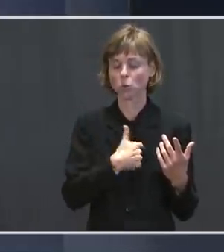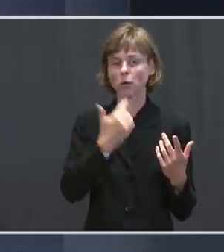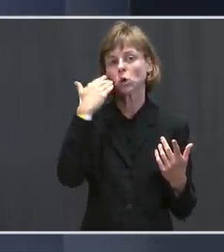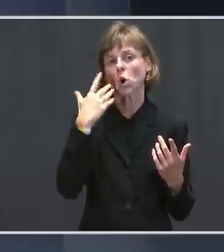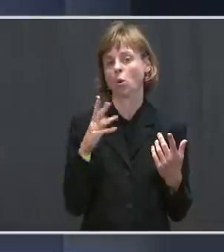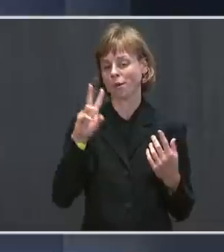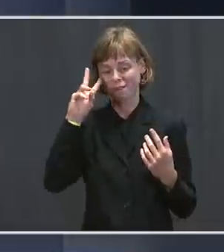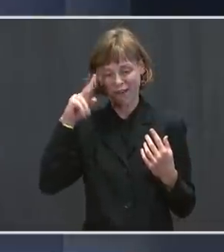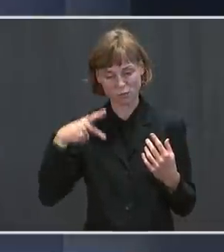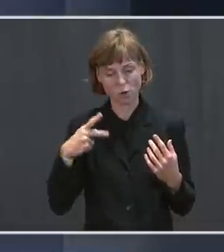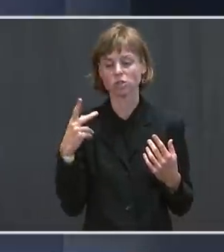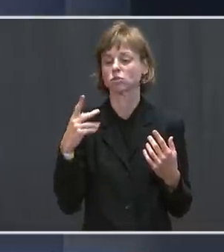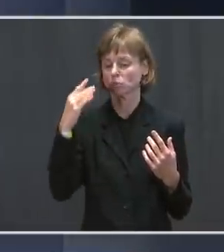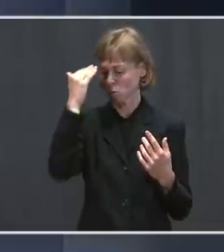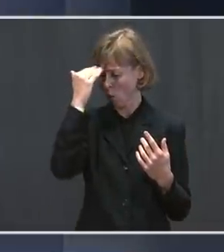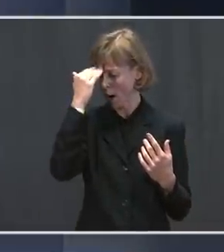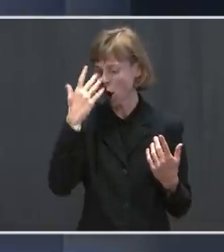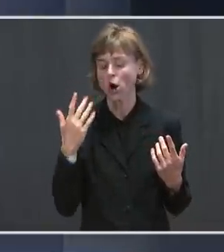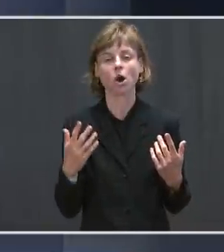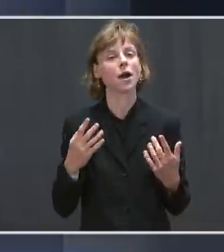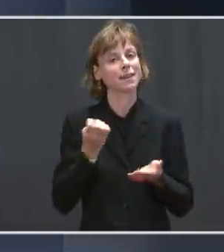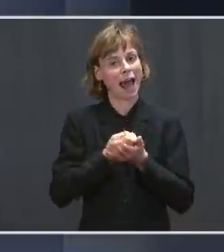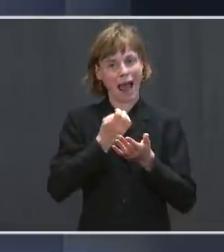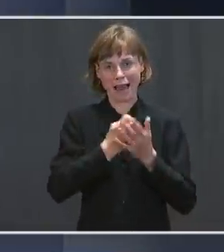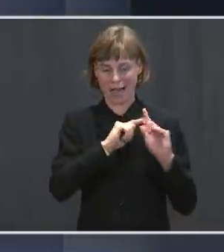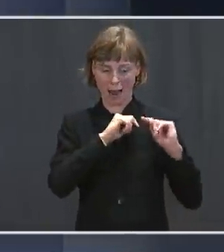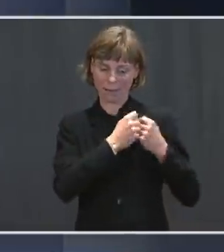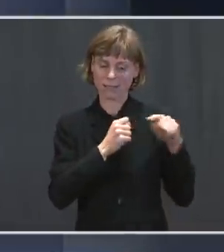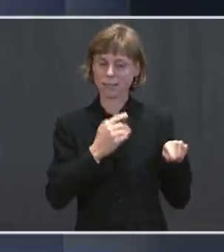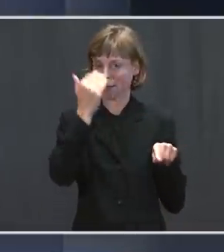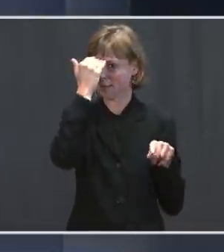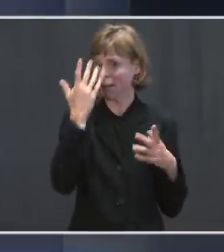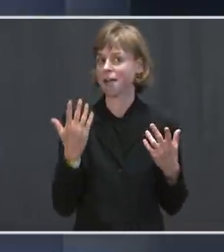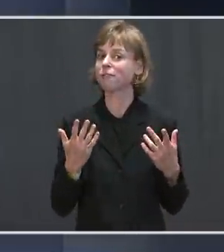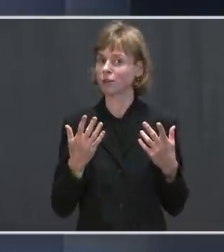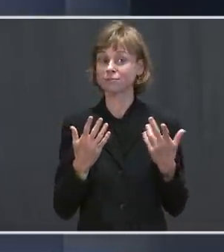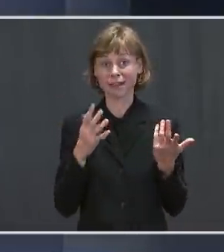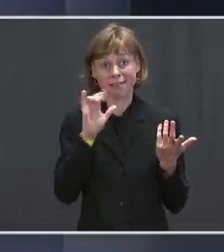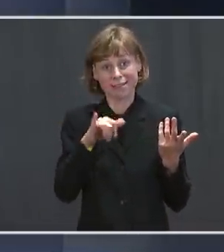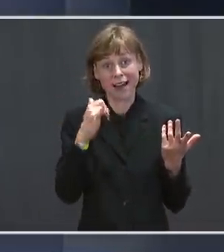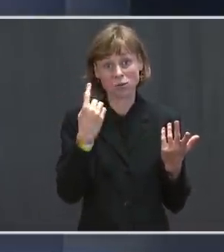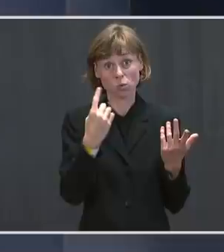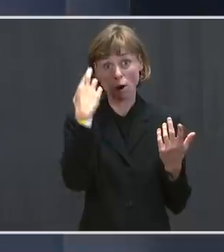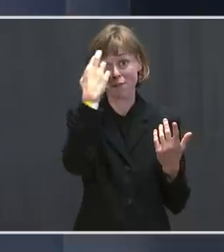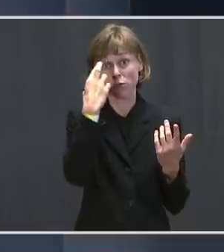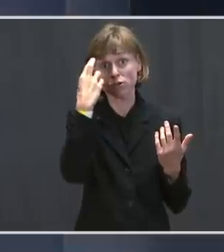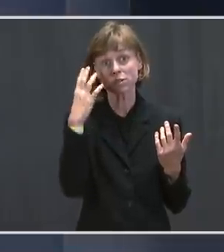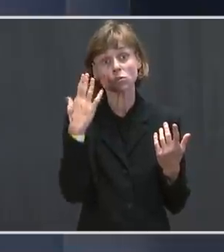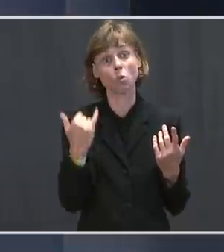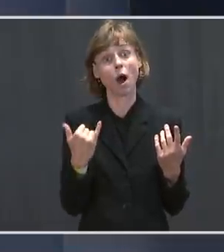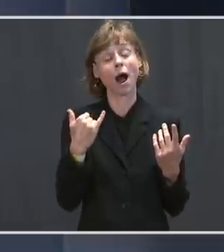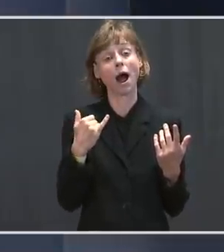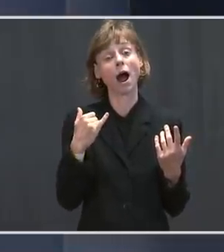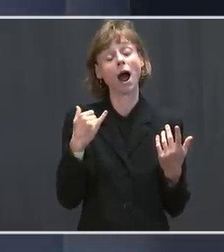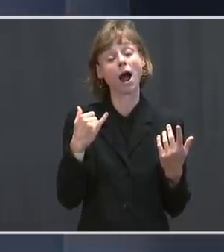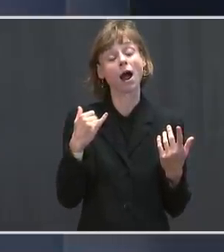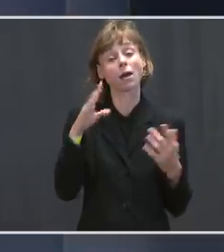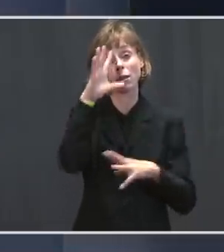our economic team is certainly mindful of, Peter. And that's one of the reasons why the president has been so firm in his insistence